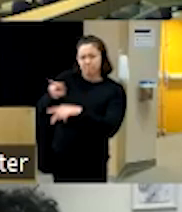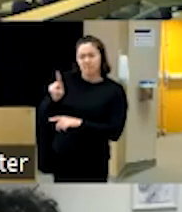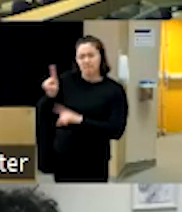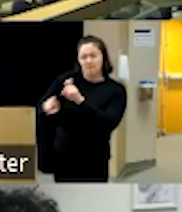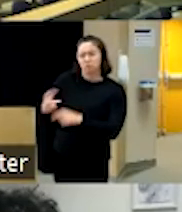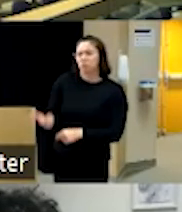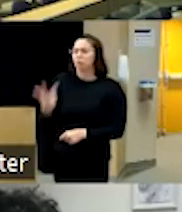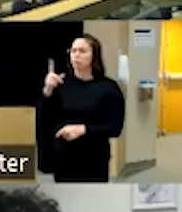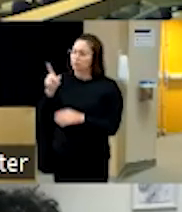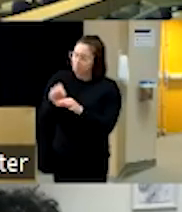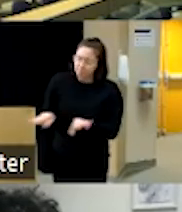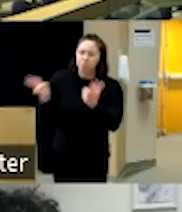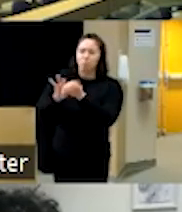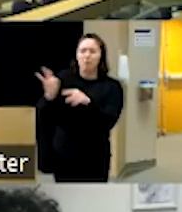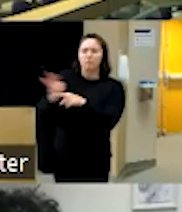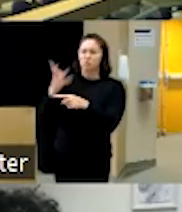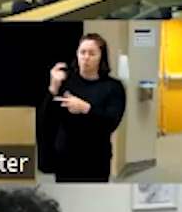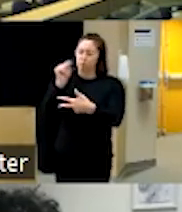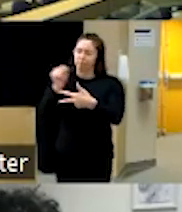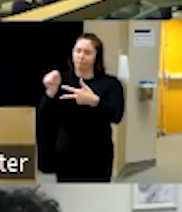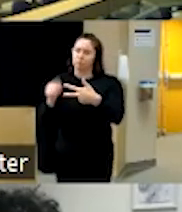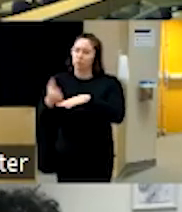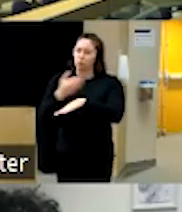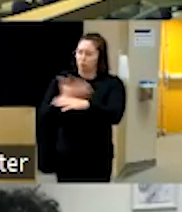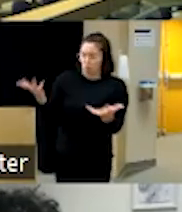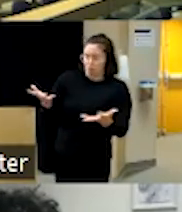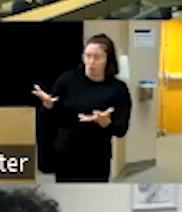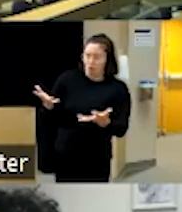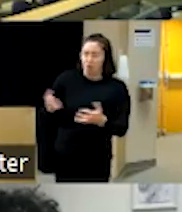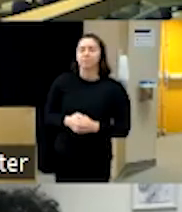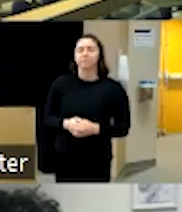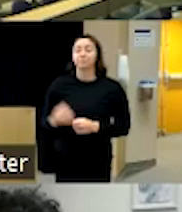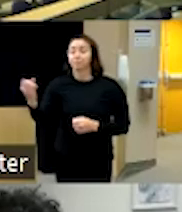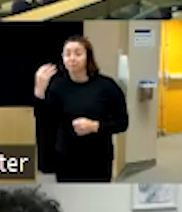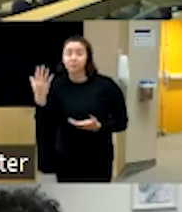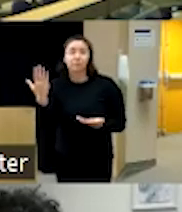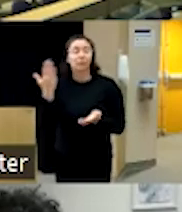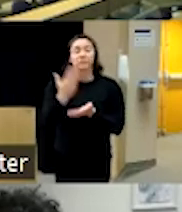three important functions that you want to improve um for example some patients say well I want to